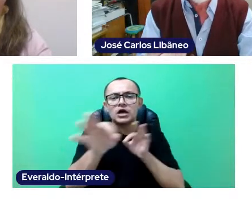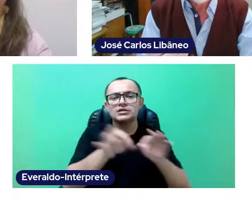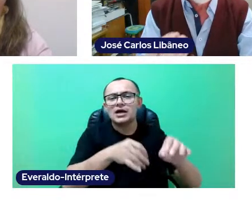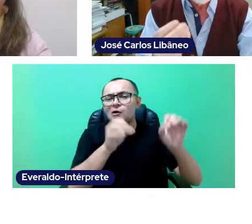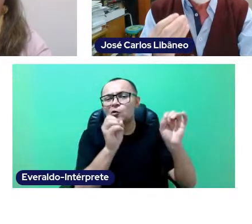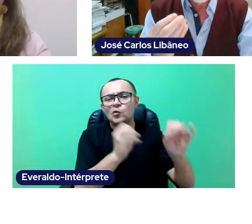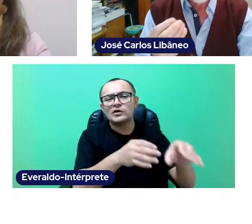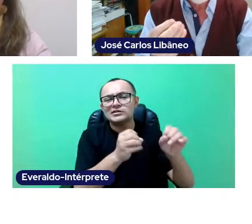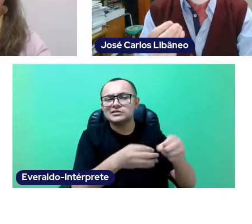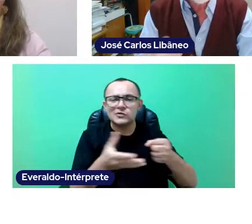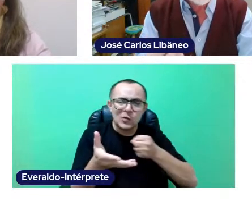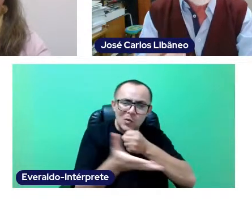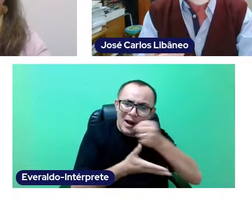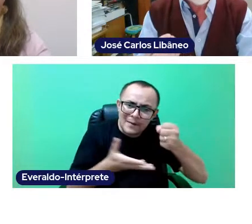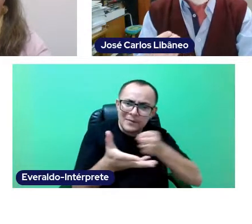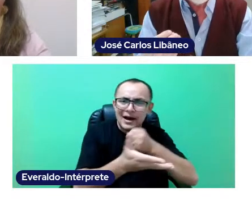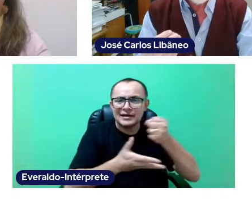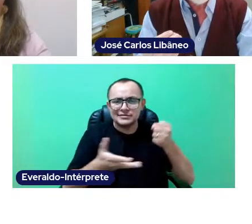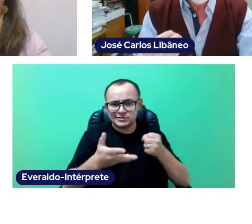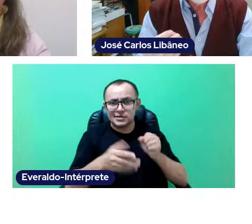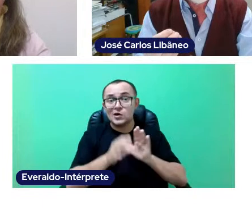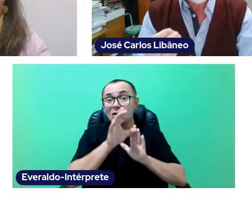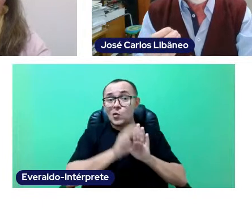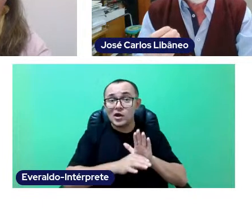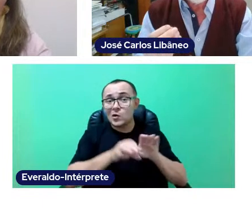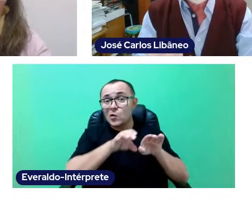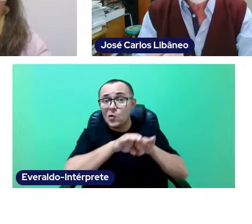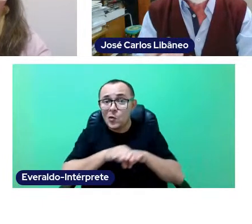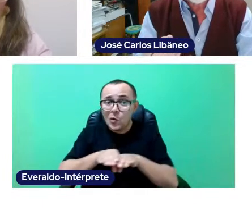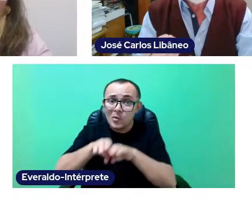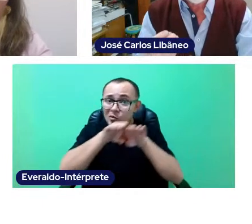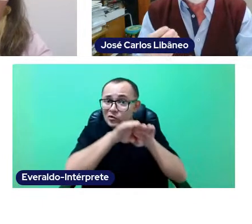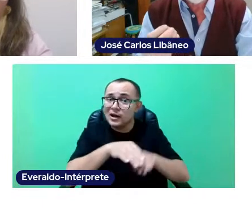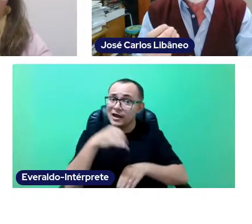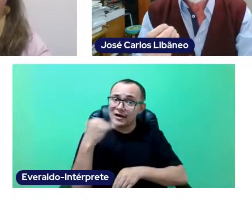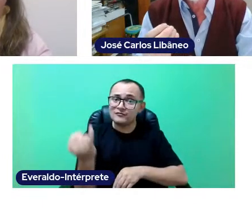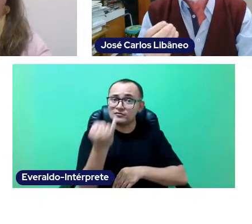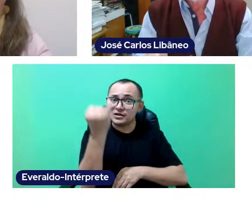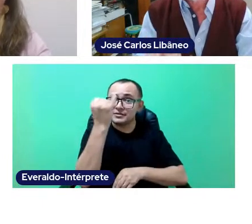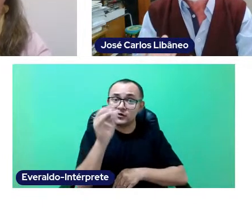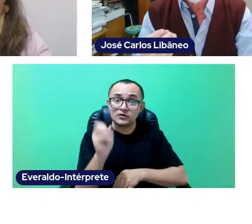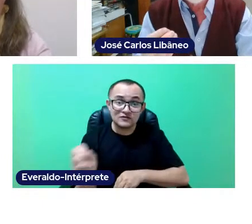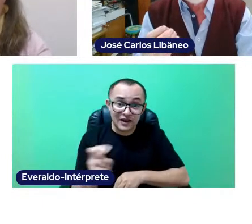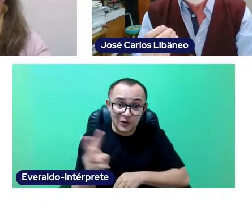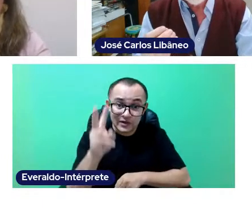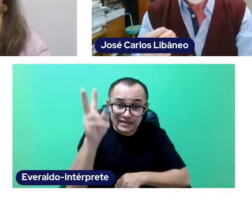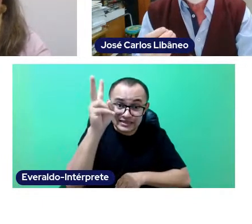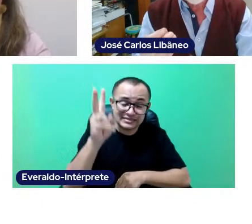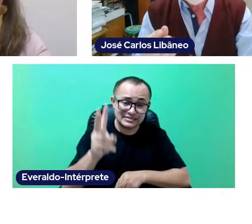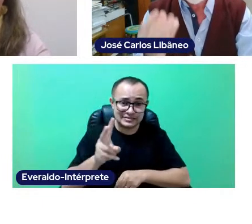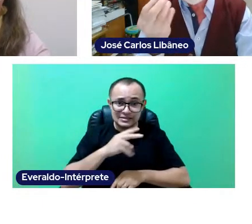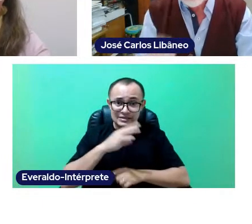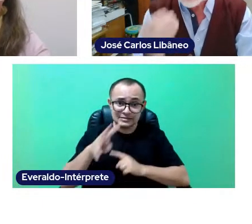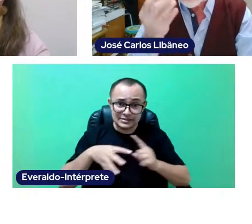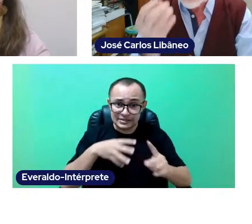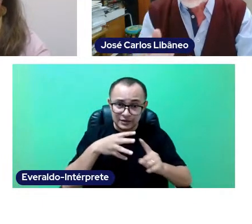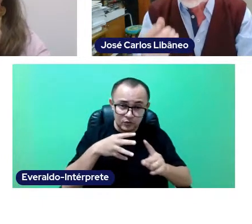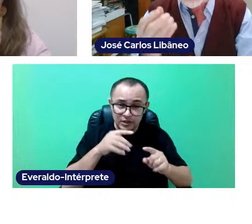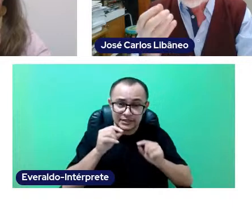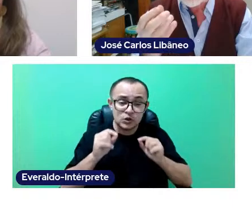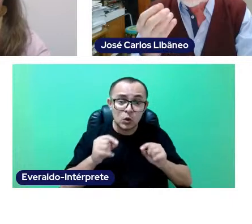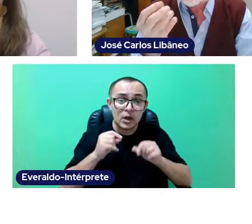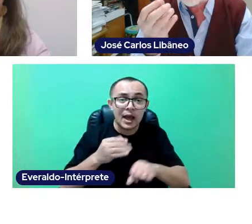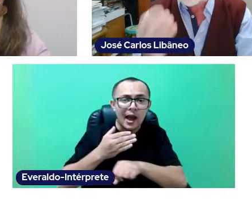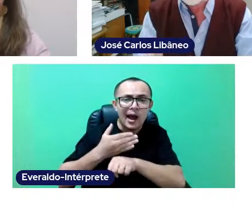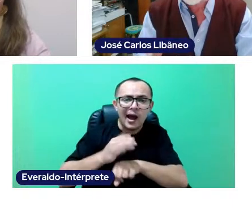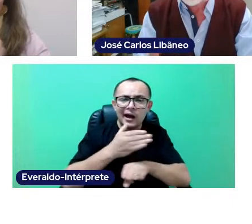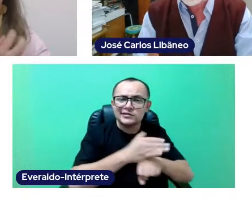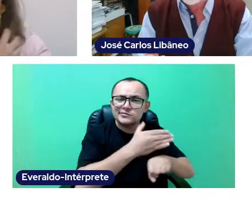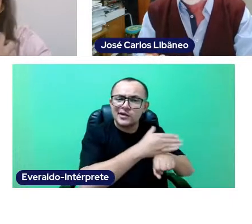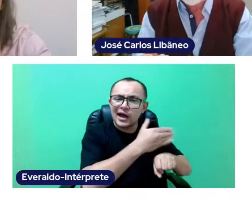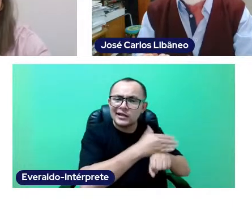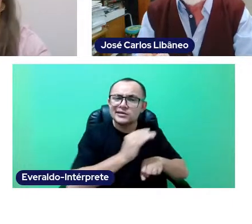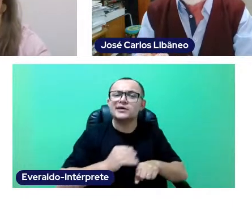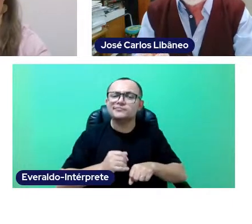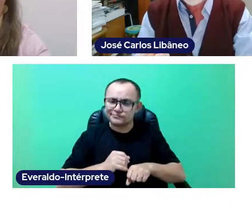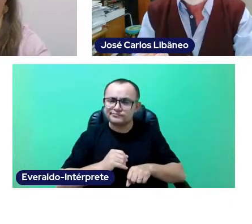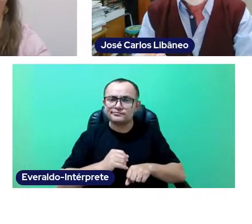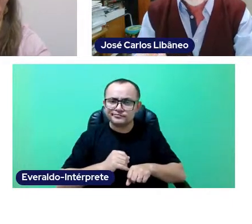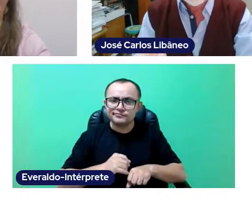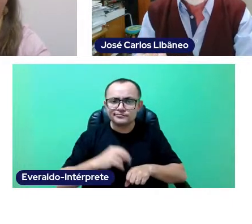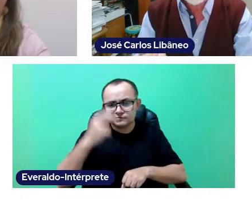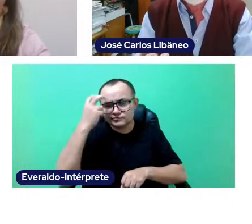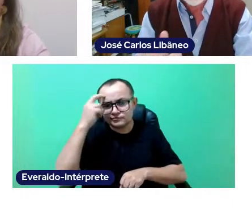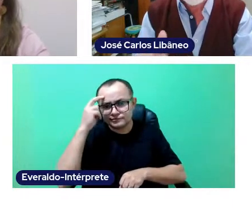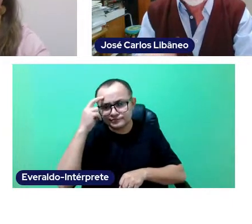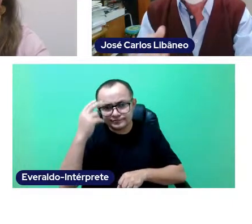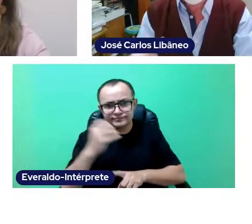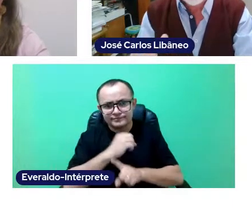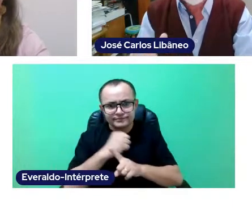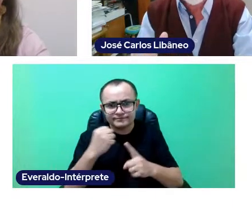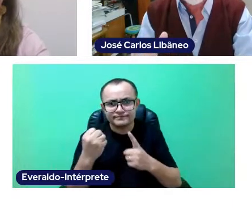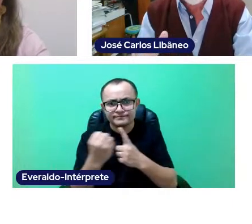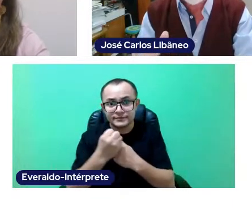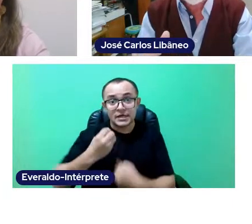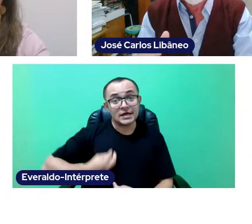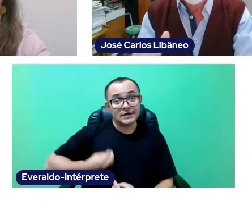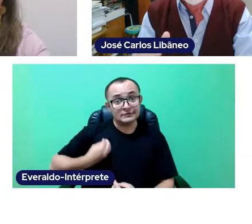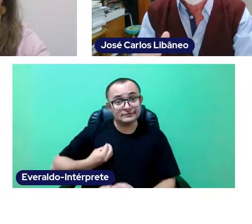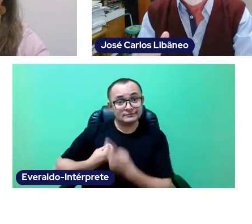it is essential that we value and recognize the socio-cultural practices experienced by the students in their particular contexts.